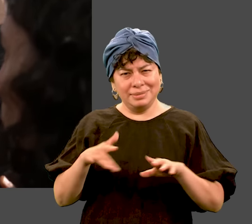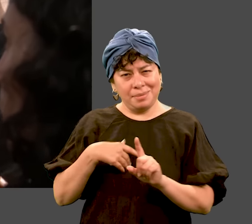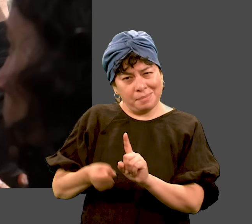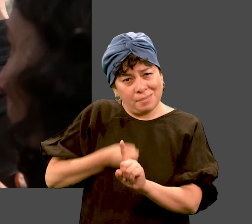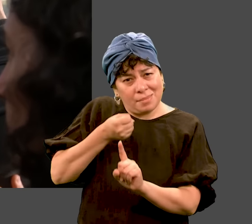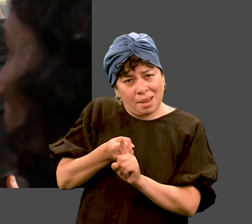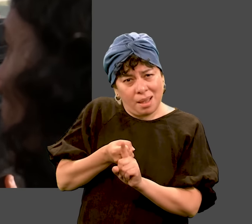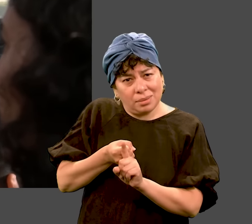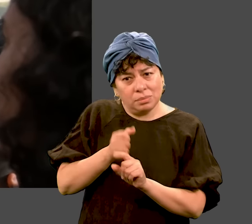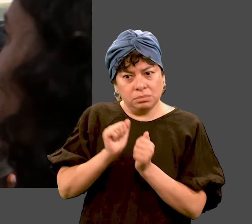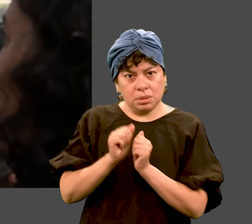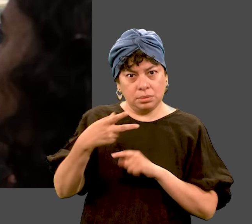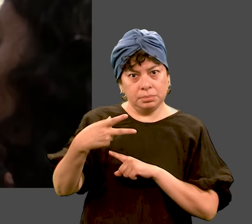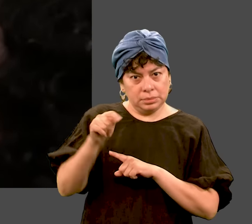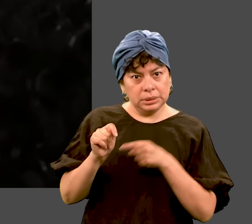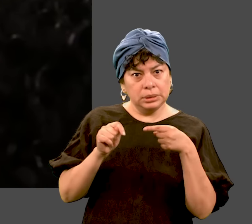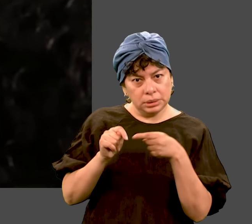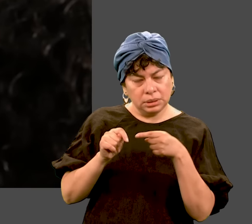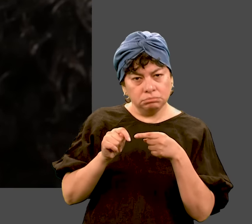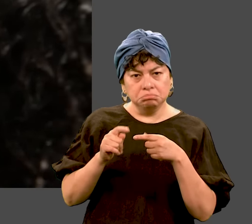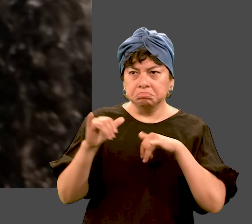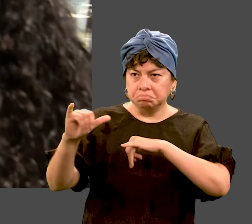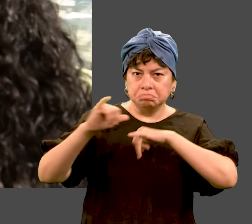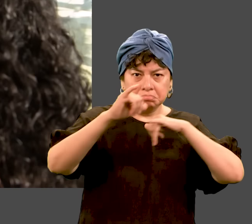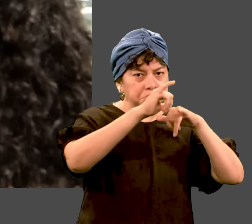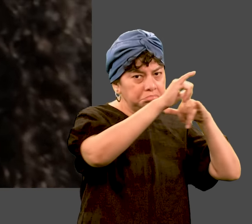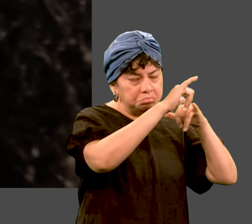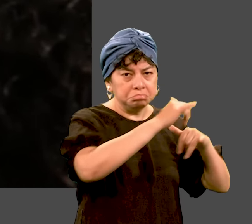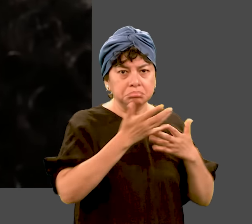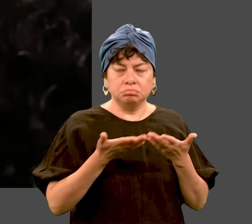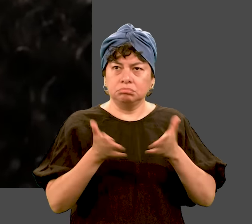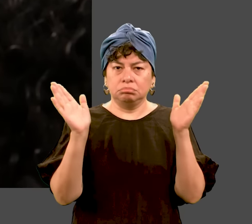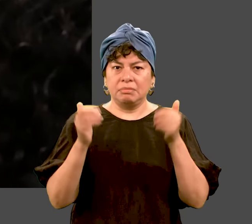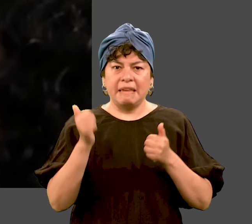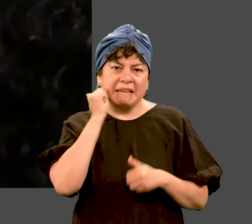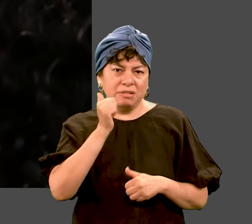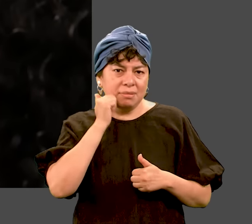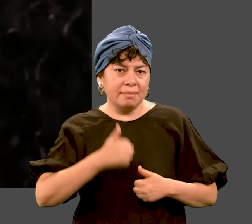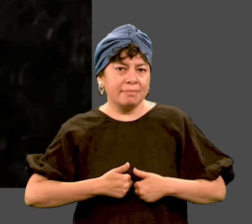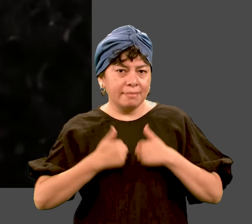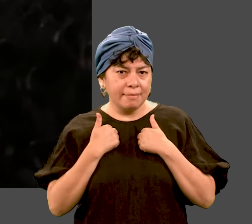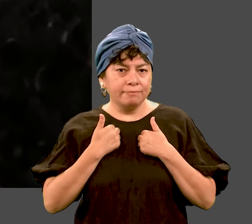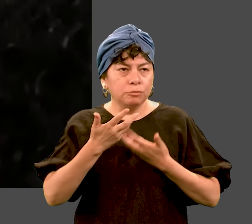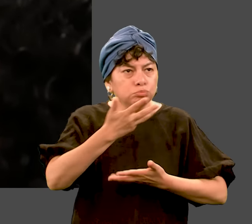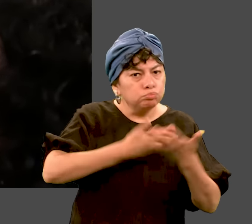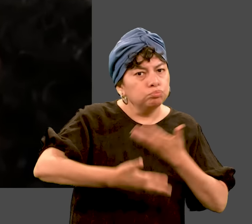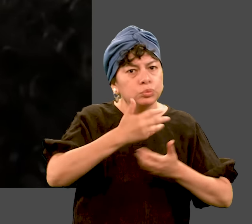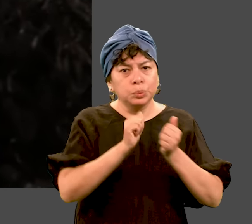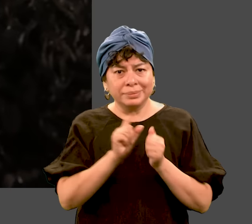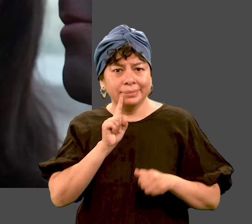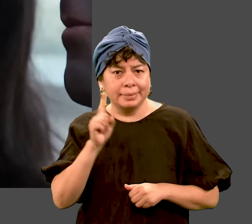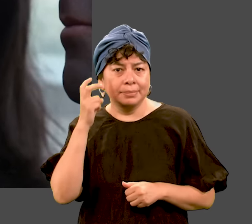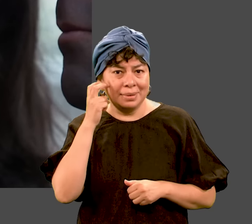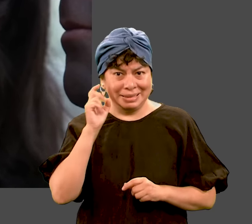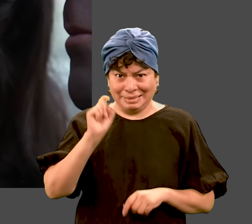need Protactile, but anyone in our world who wants to interact with people who are DeafBlind need Protactile.